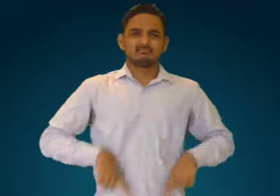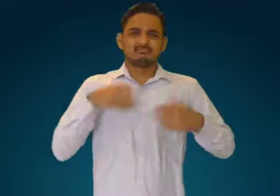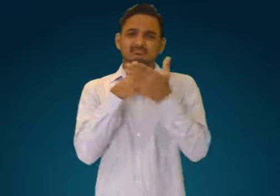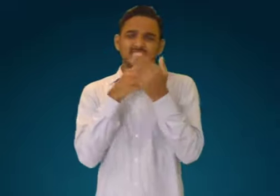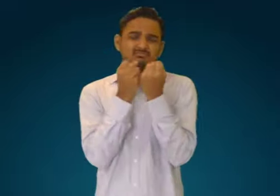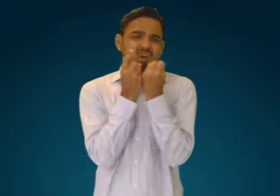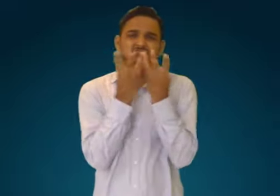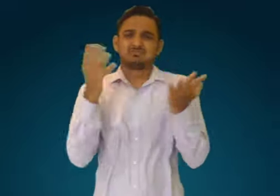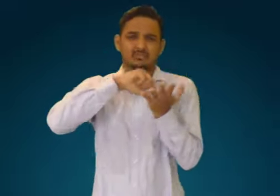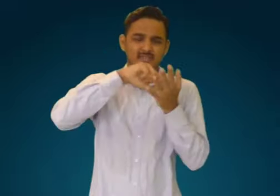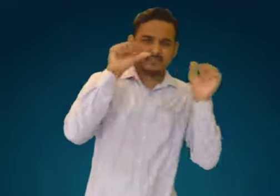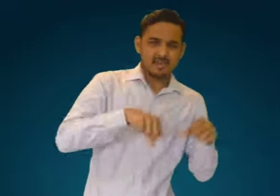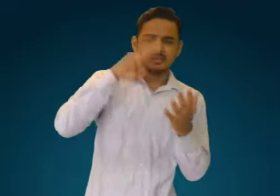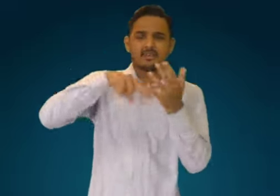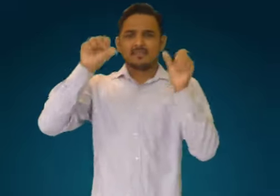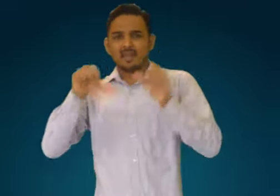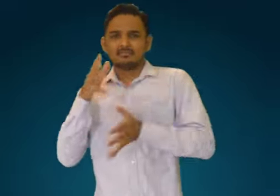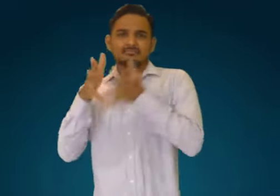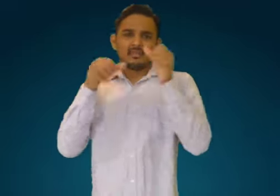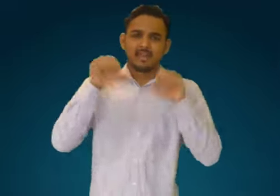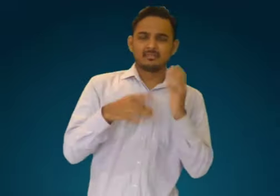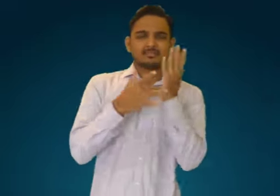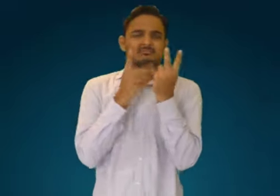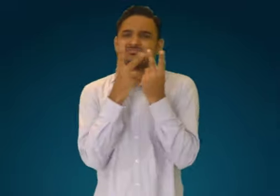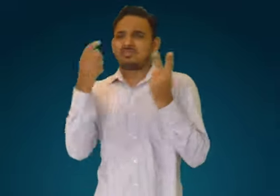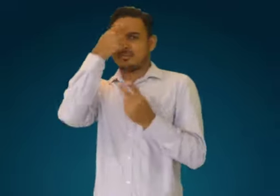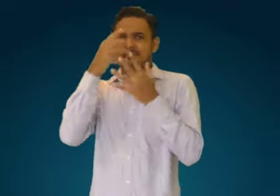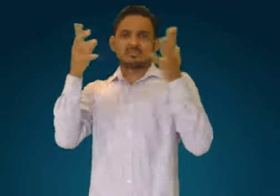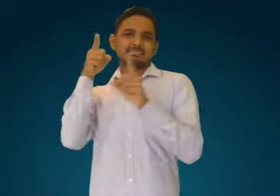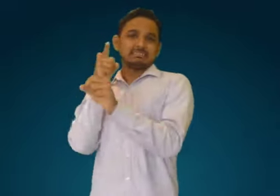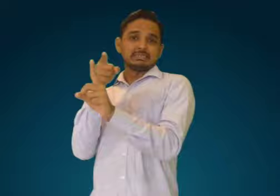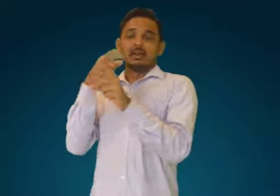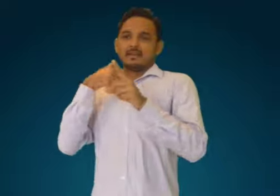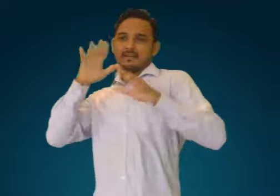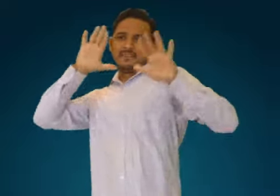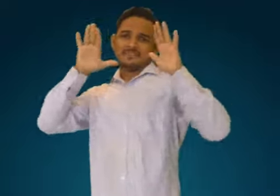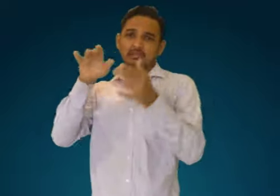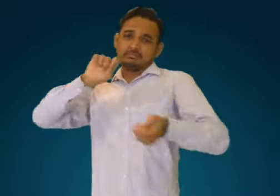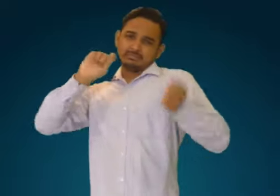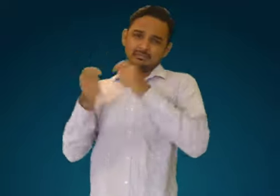includes multimodal forms of literacy such as gestures sign language art and technology